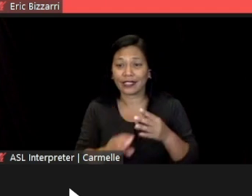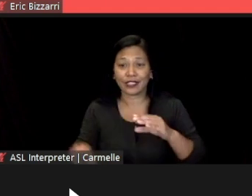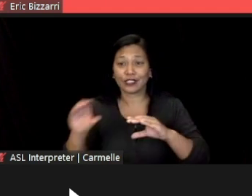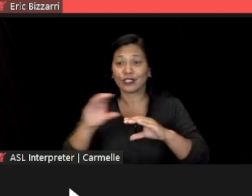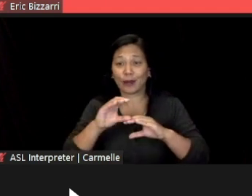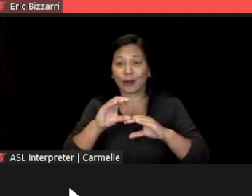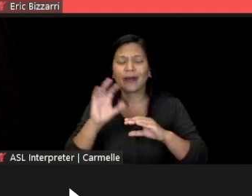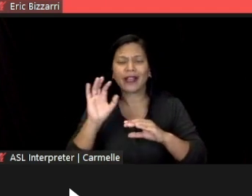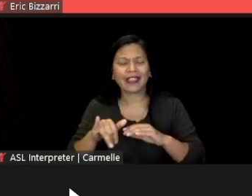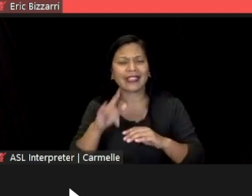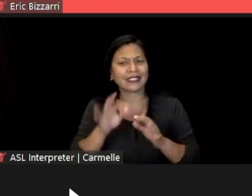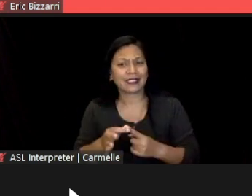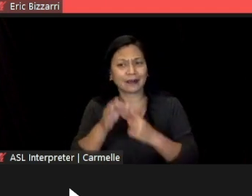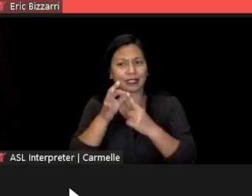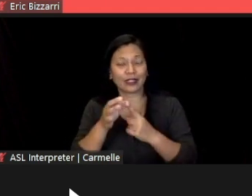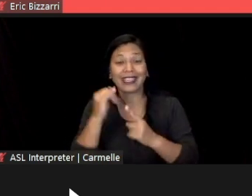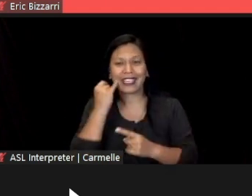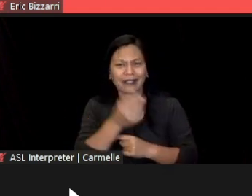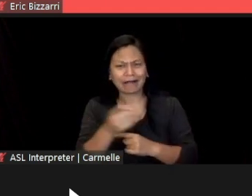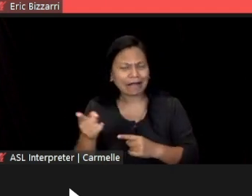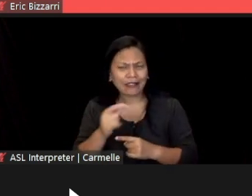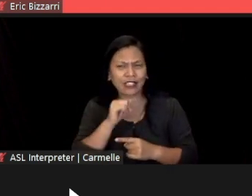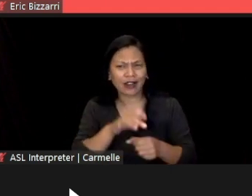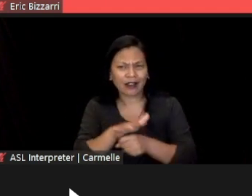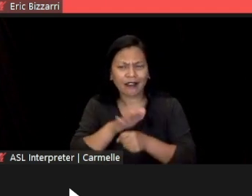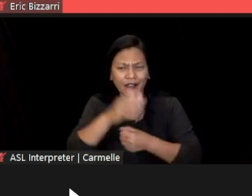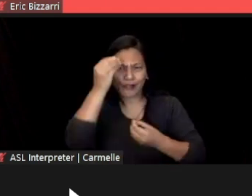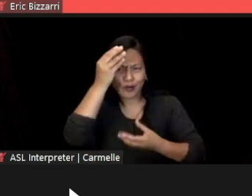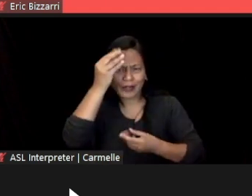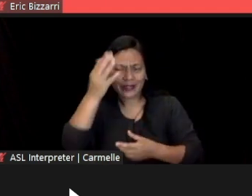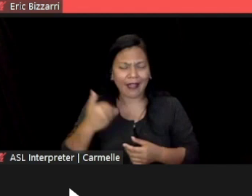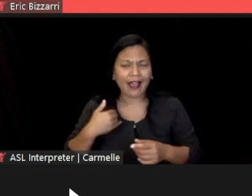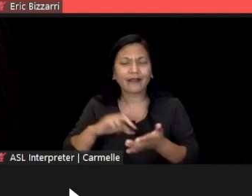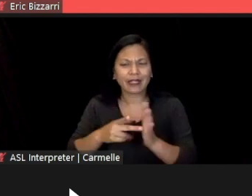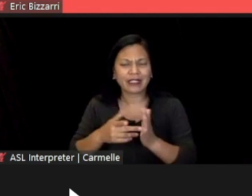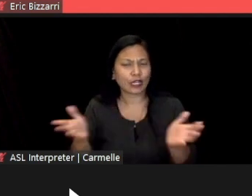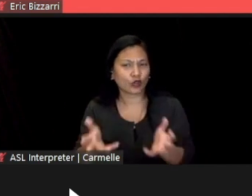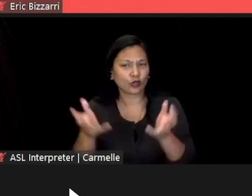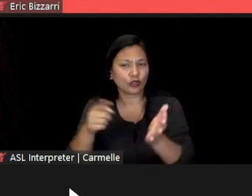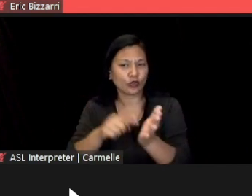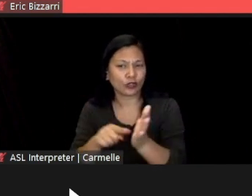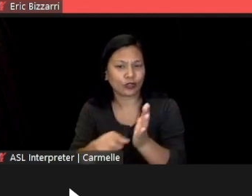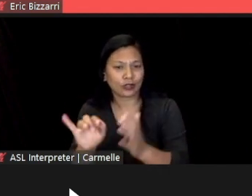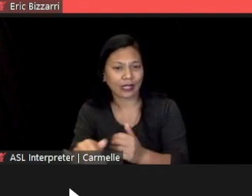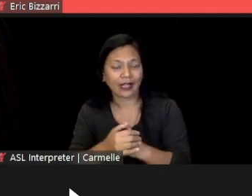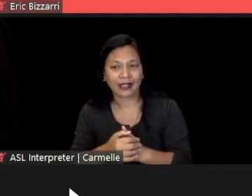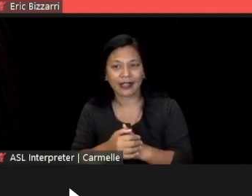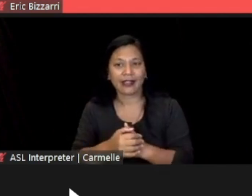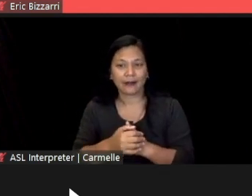highlight that as something very special, if you don't know enough about it, I would look that that at more, but that is a very favorable, contribution type.